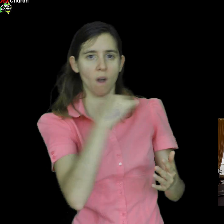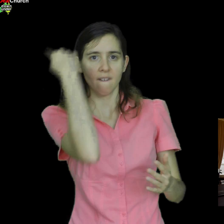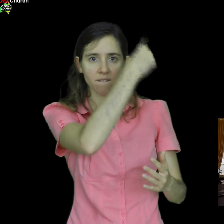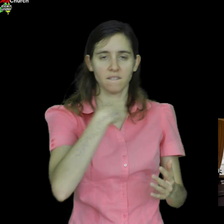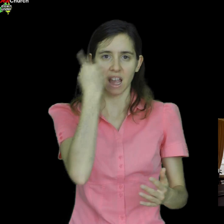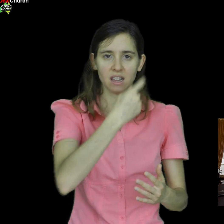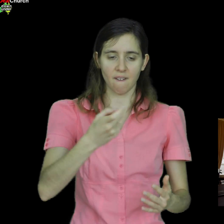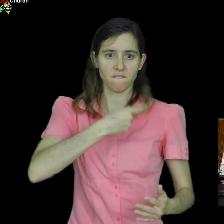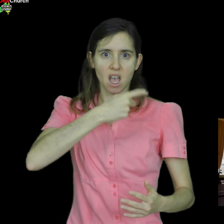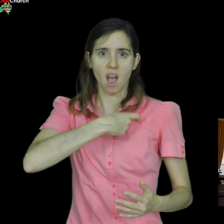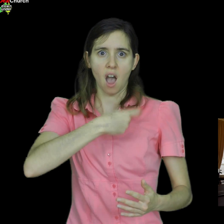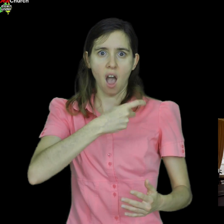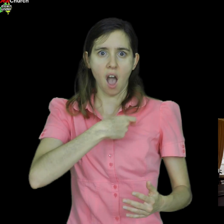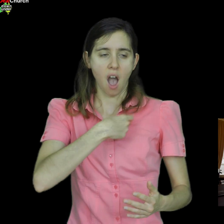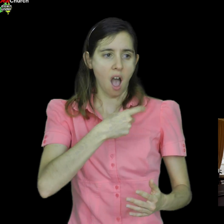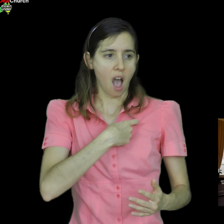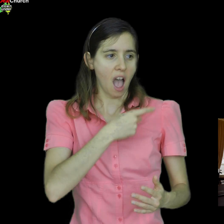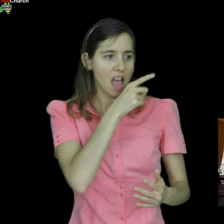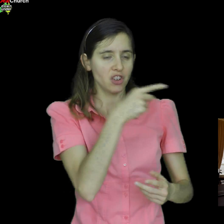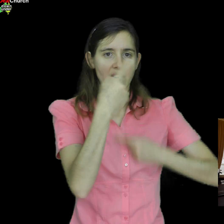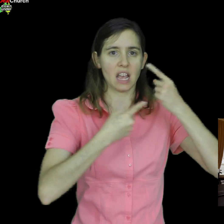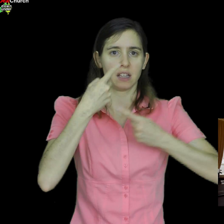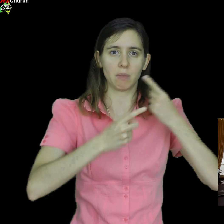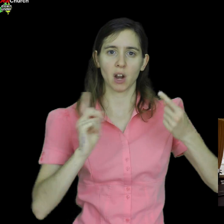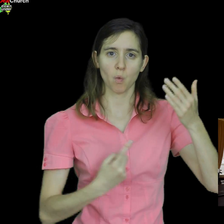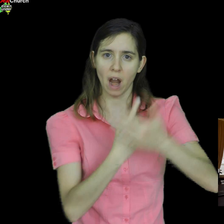pale face as Jaya explained what had happened.